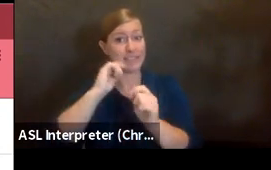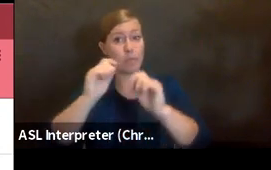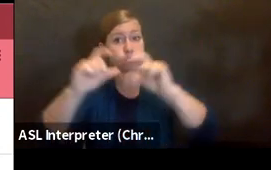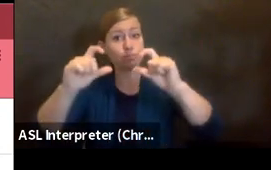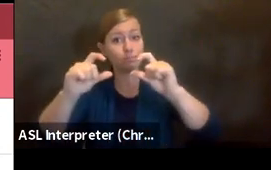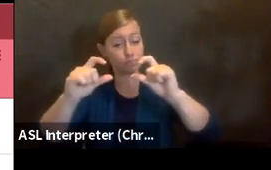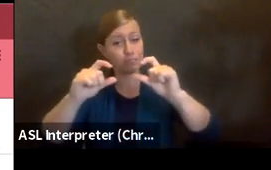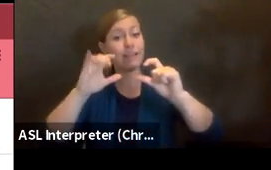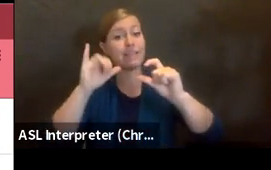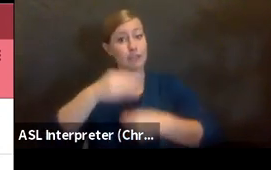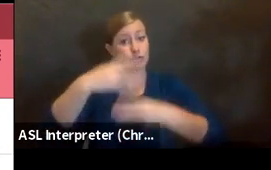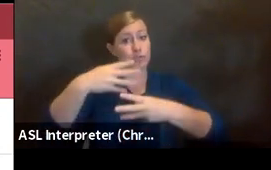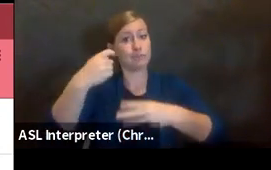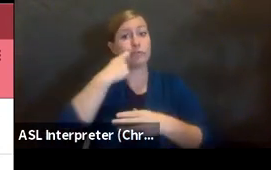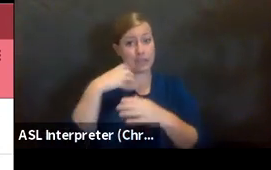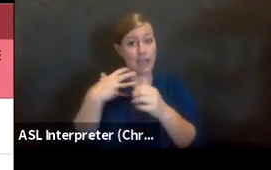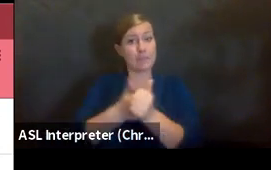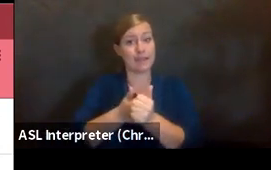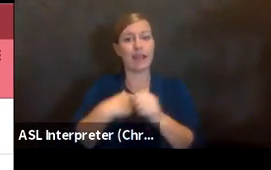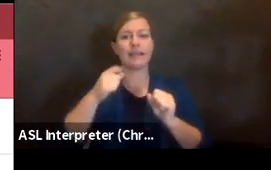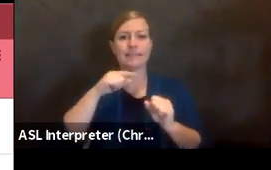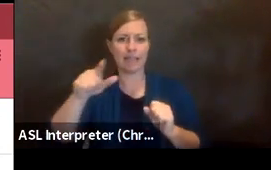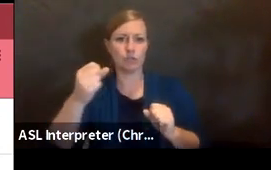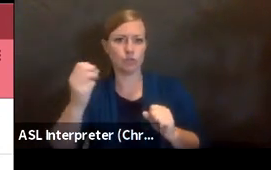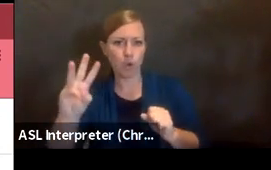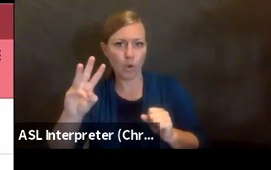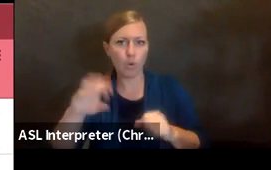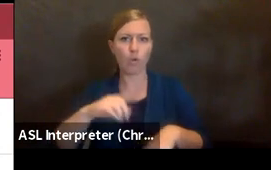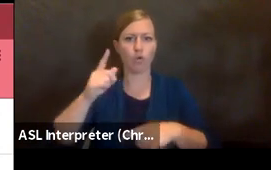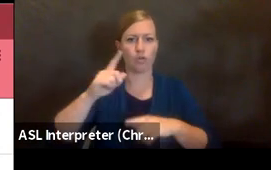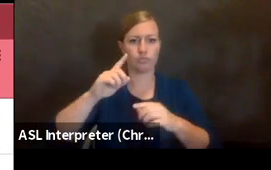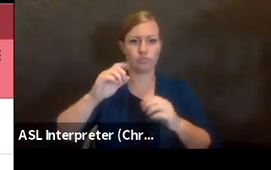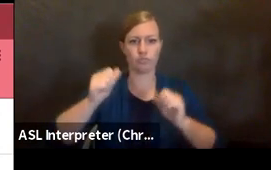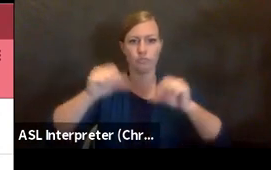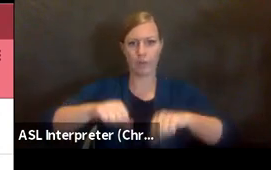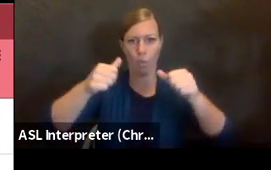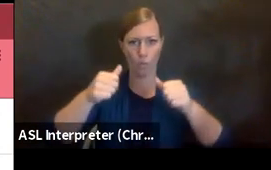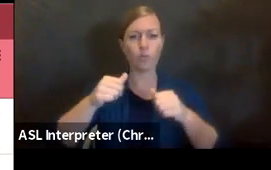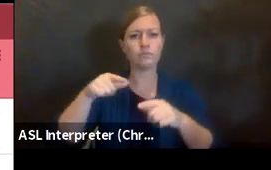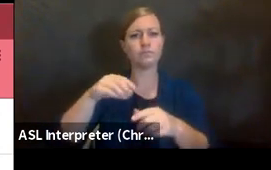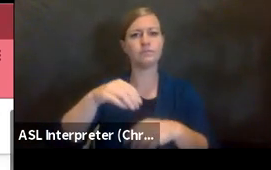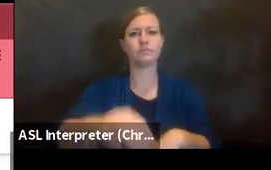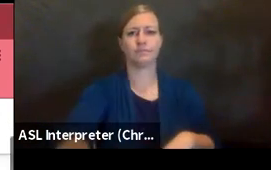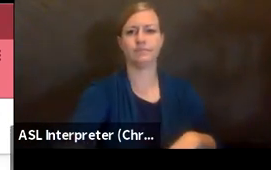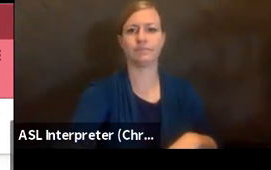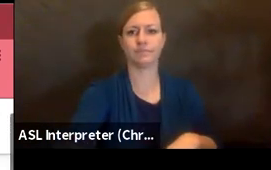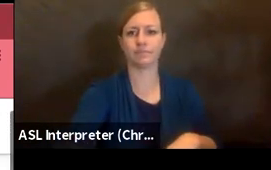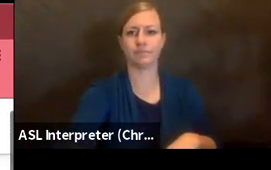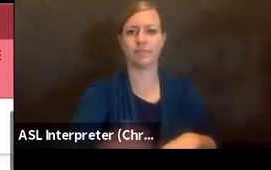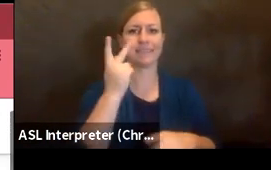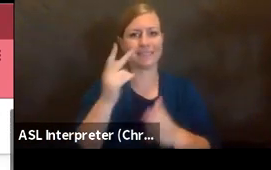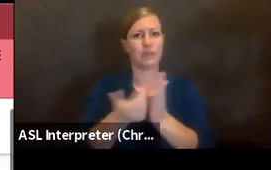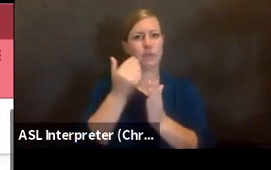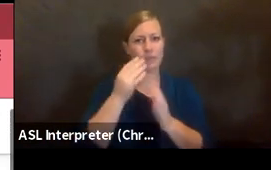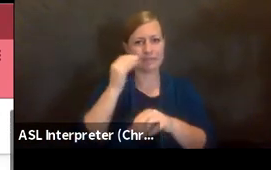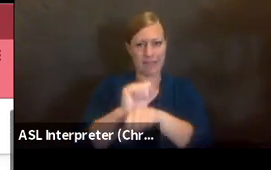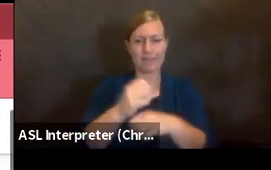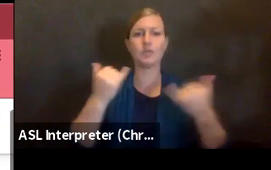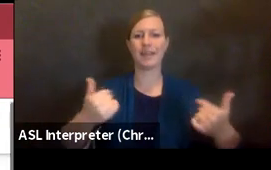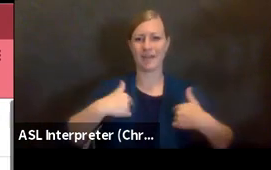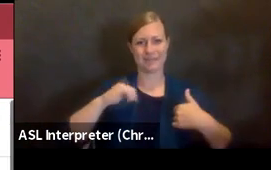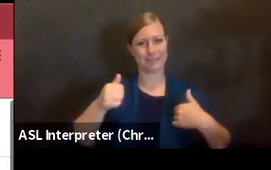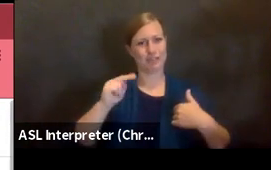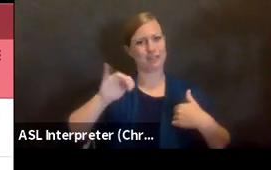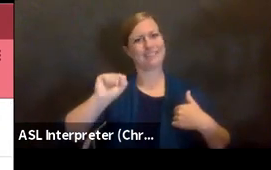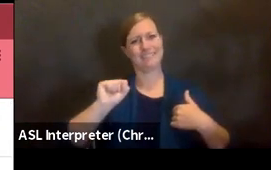Katherine Livick - ESD 112: I can click Show, or I can click Reload in the in the browser to see the new assignment. So I am now Janice, my student Janice. This is what I student to seeing.